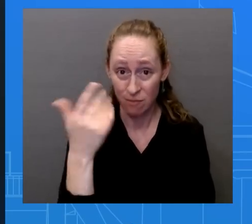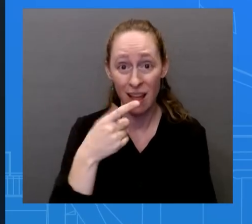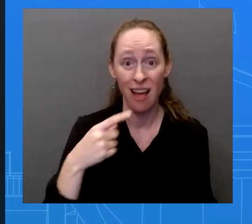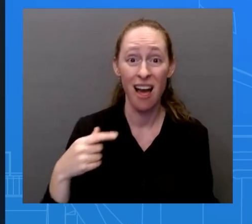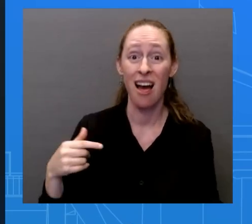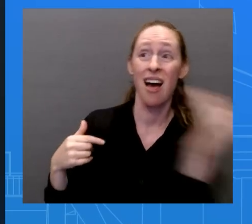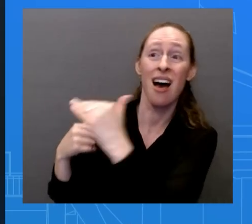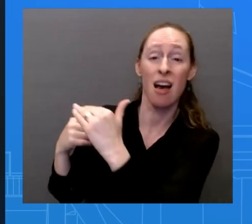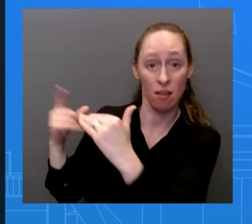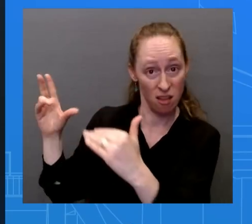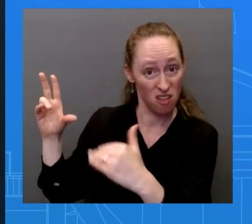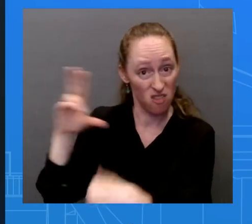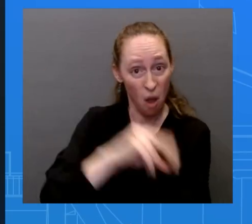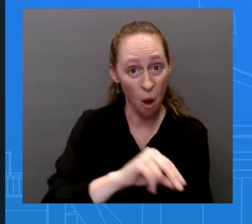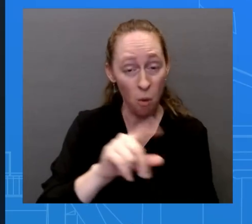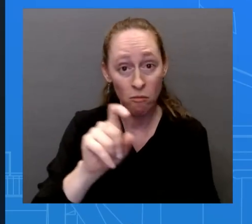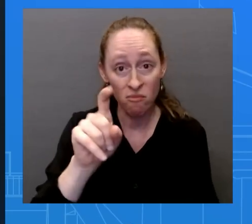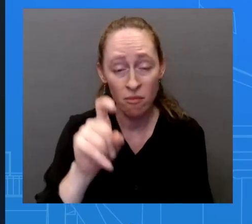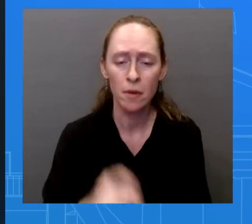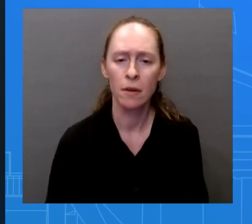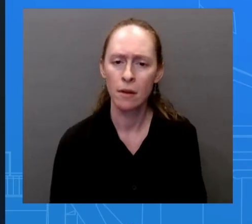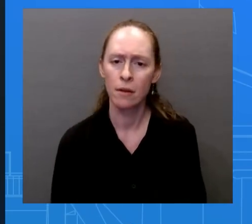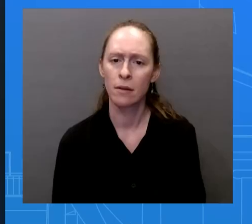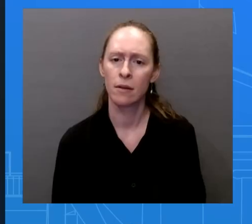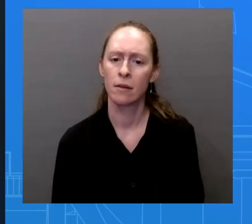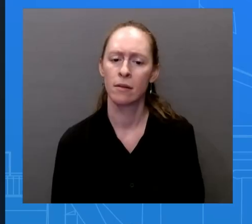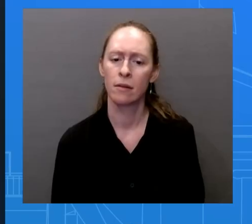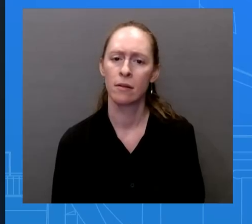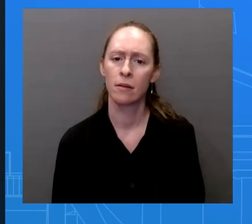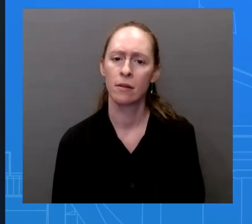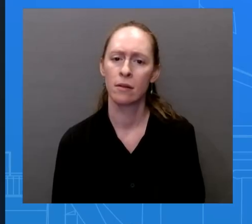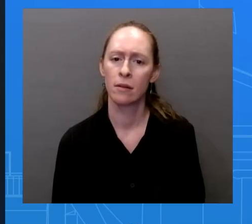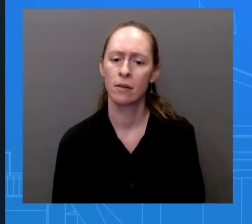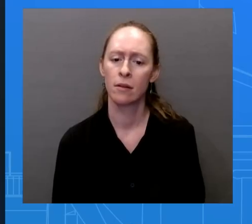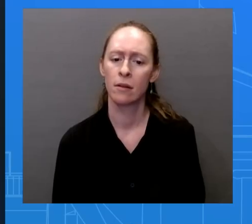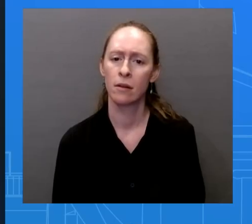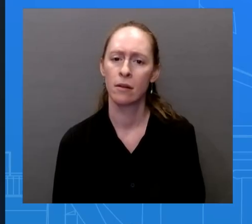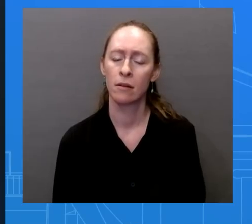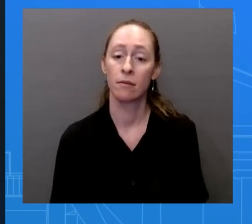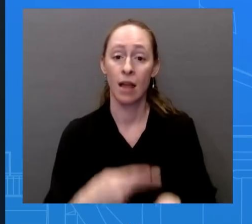in coordination with international partners. And so, we are working to determine